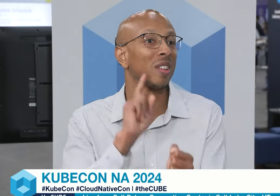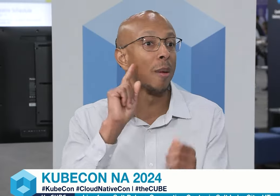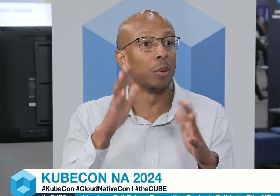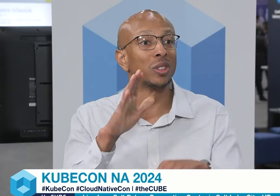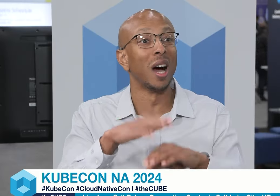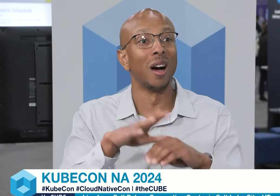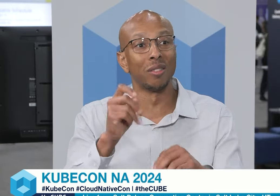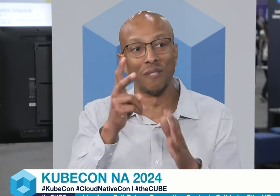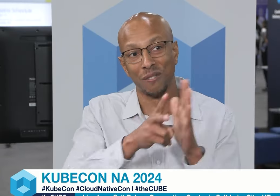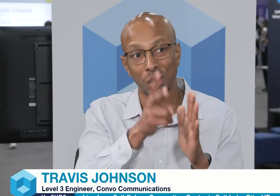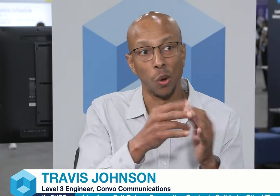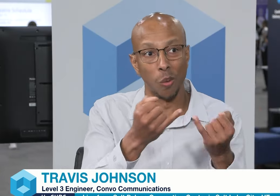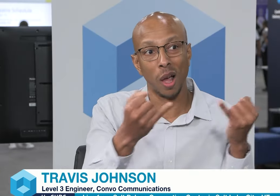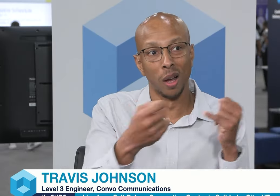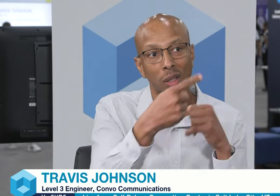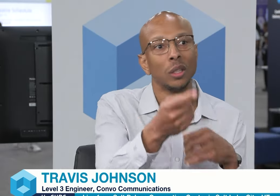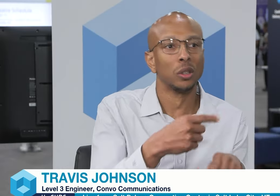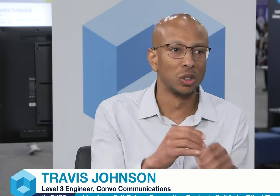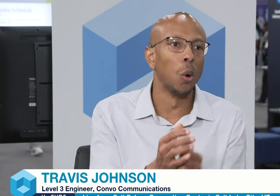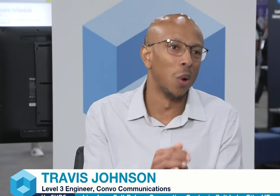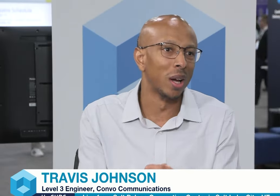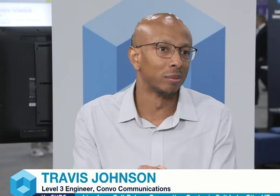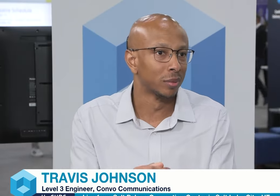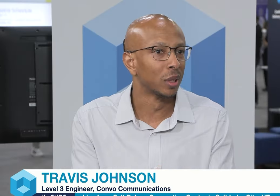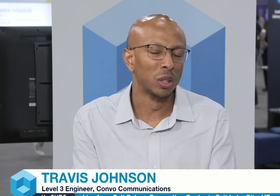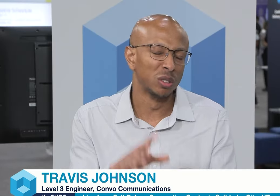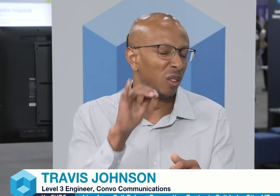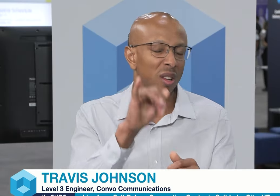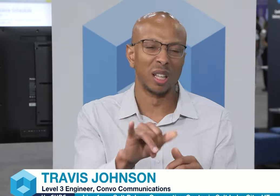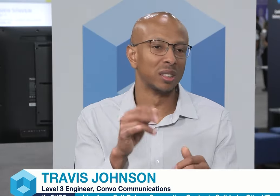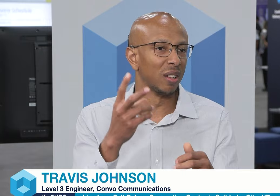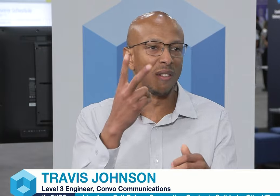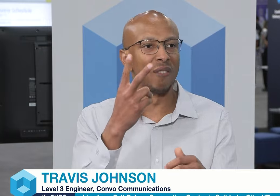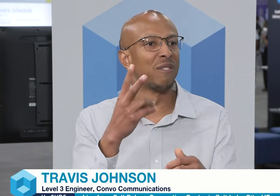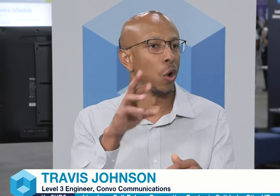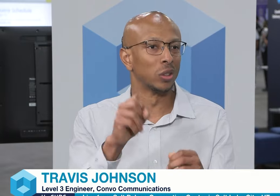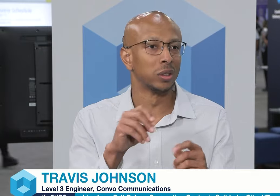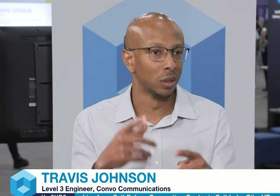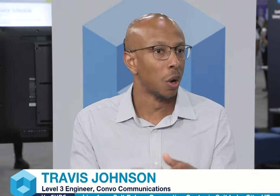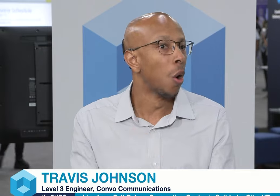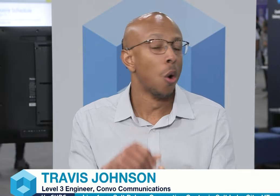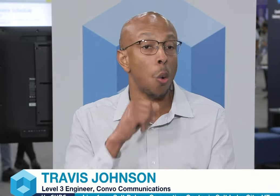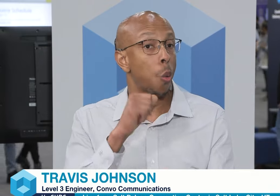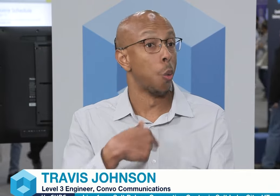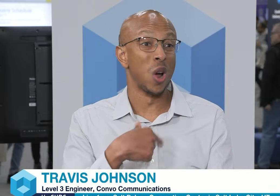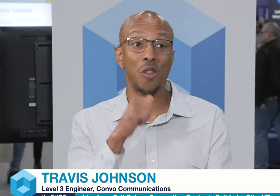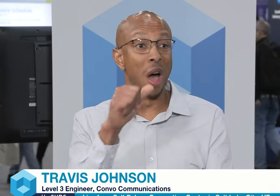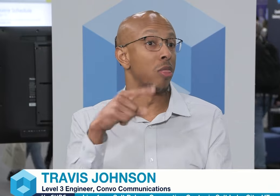to them on an audio line, and then the interpreter interprets to the deaf person on this video line.